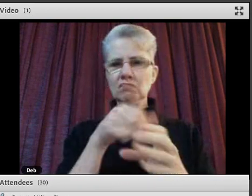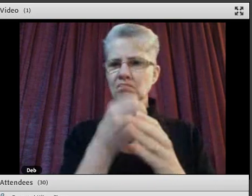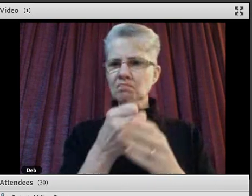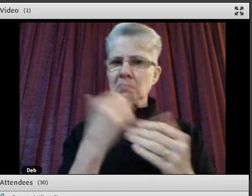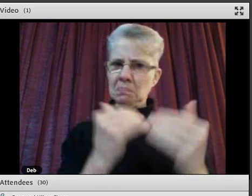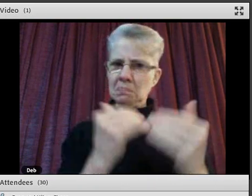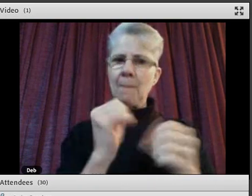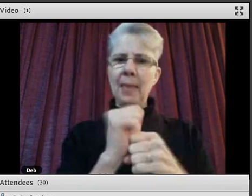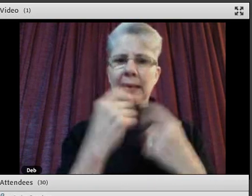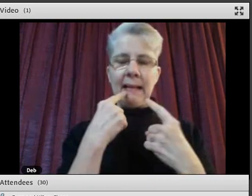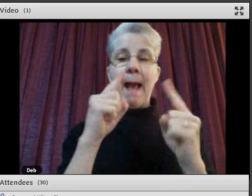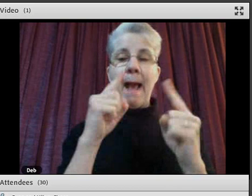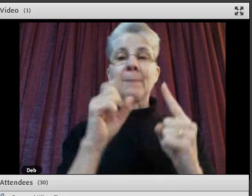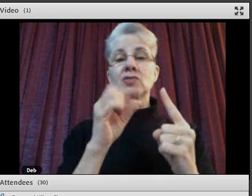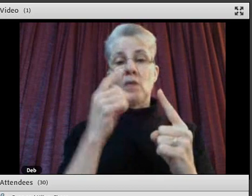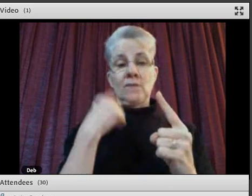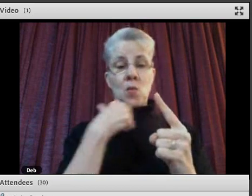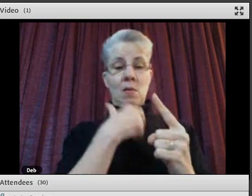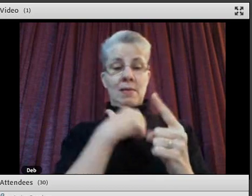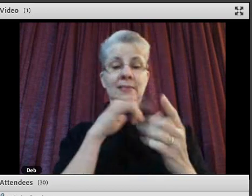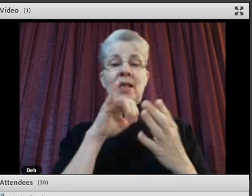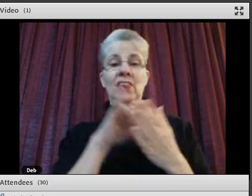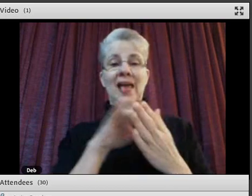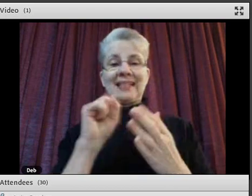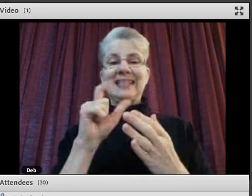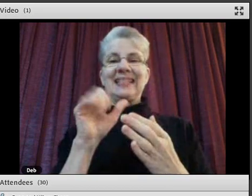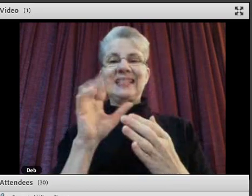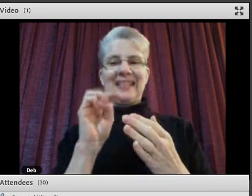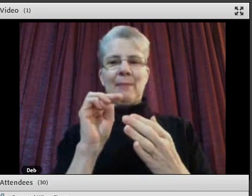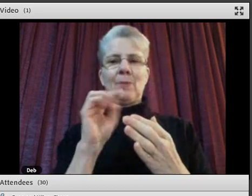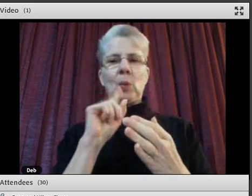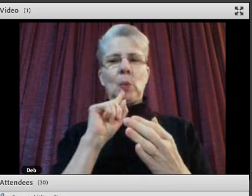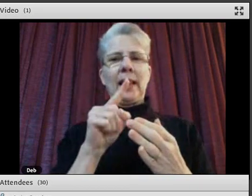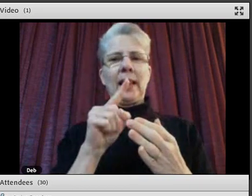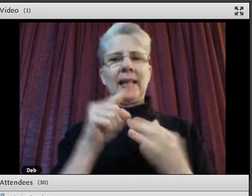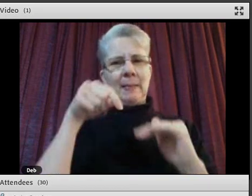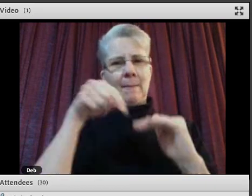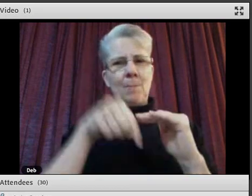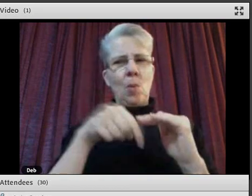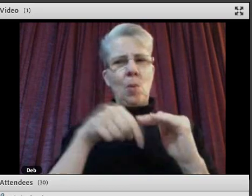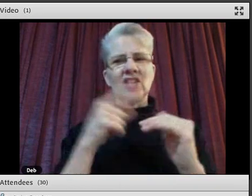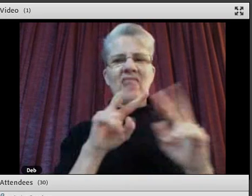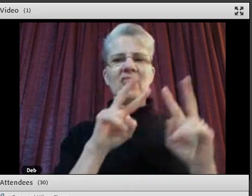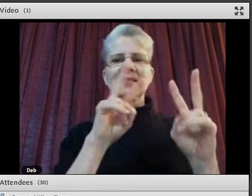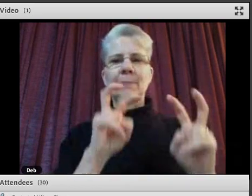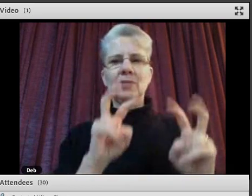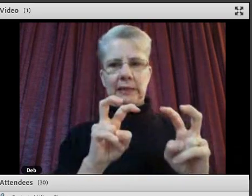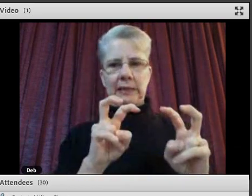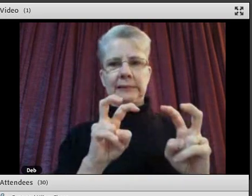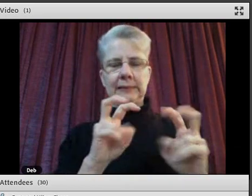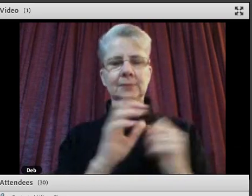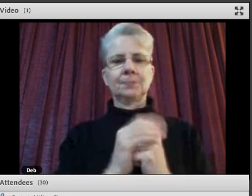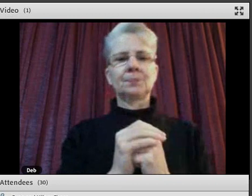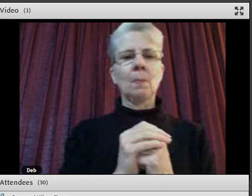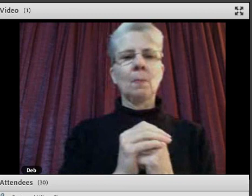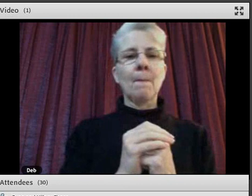So for us, S.T.E.A.M. goes a little deeper than just the subjects. Ryan: And to add some further context